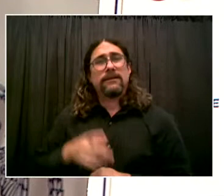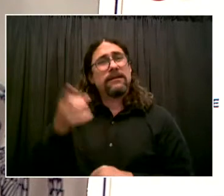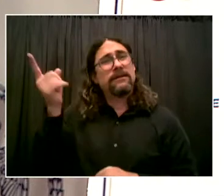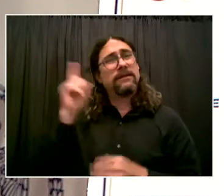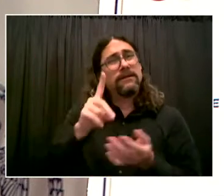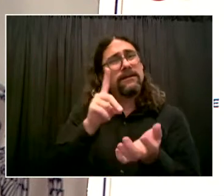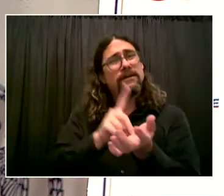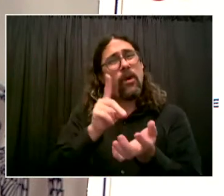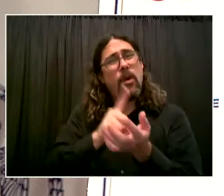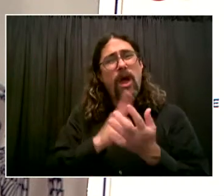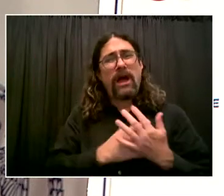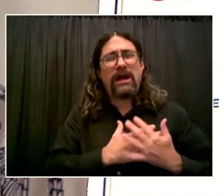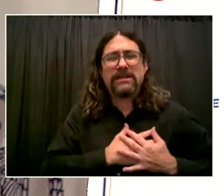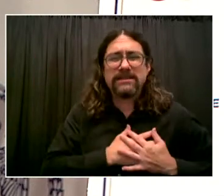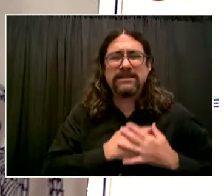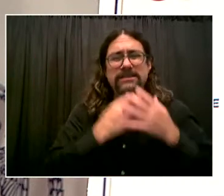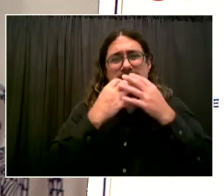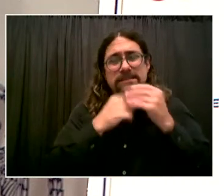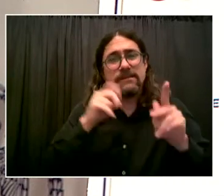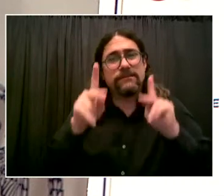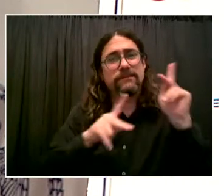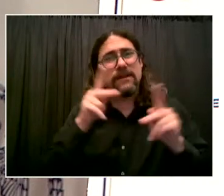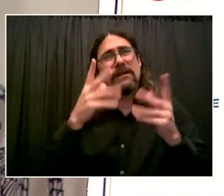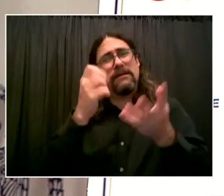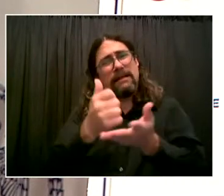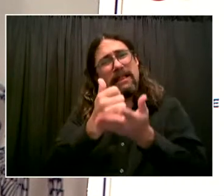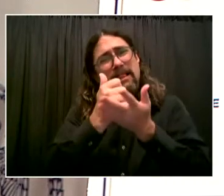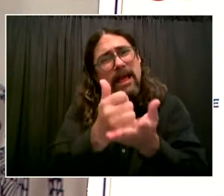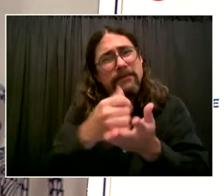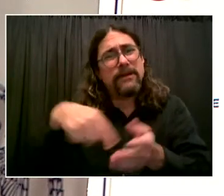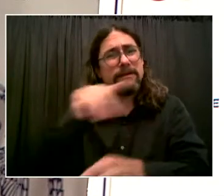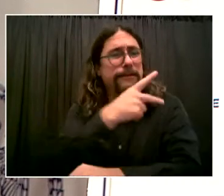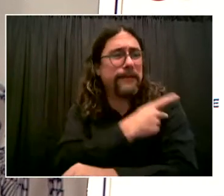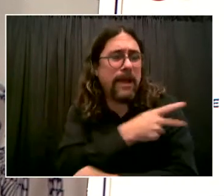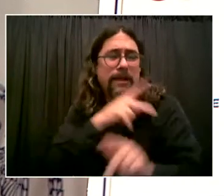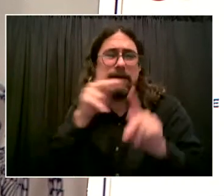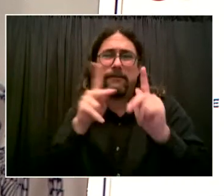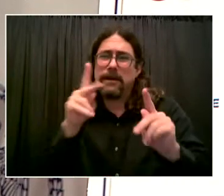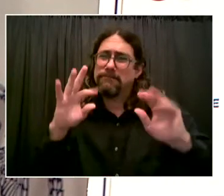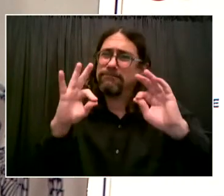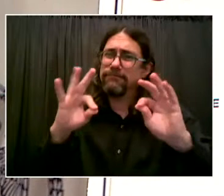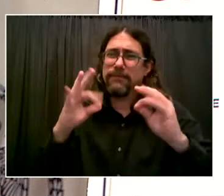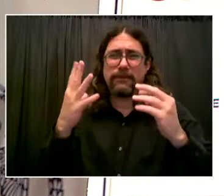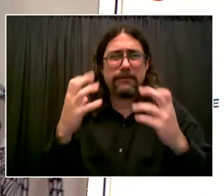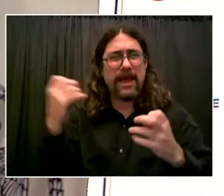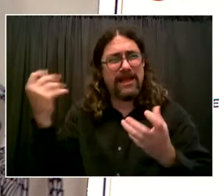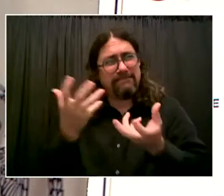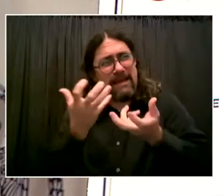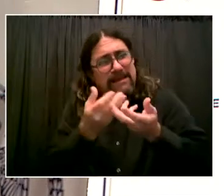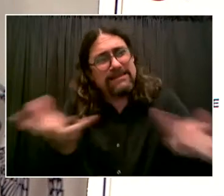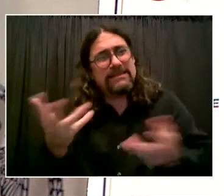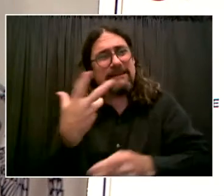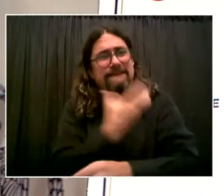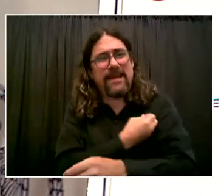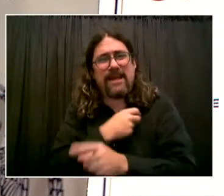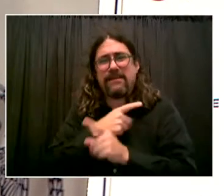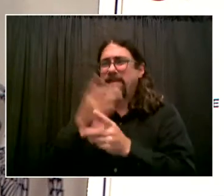THE PEOPLE ARE LISTENING TO LIES VERUSS THE DOCTORS THAT ARE